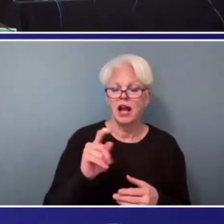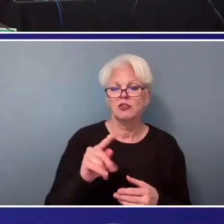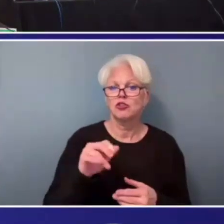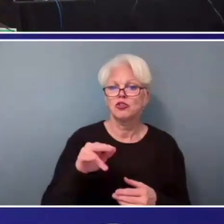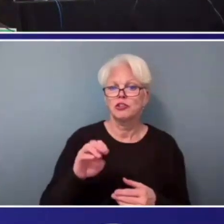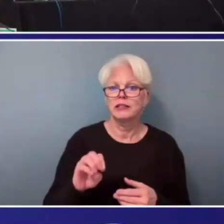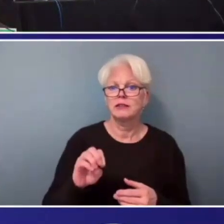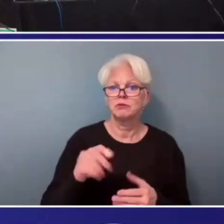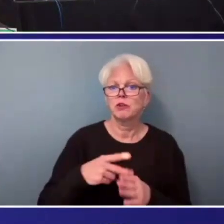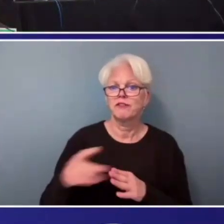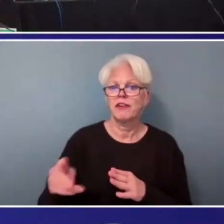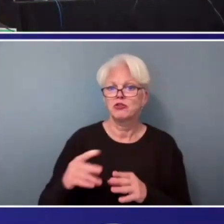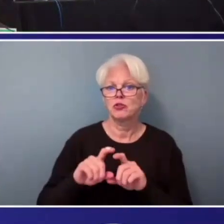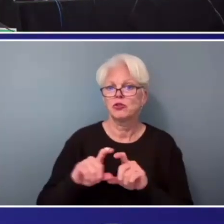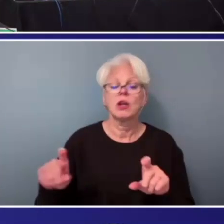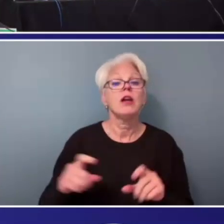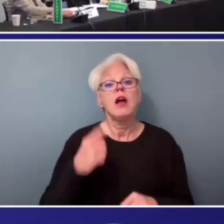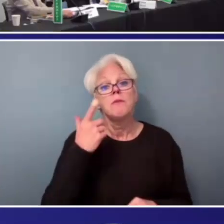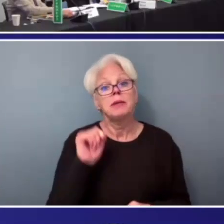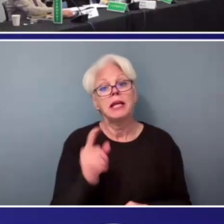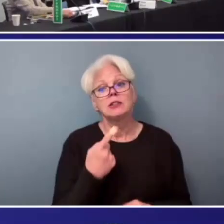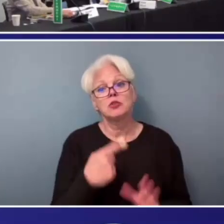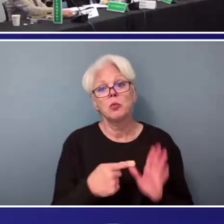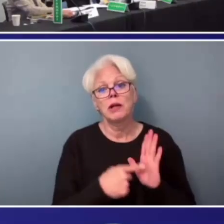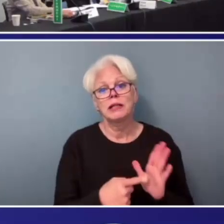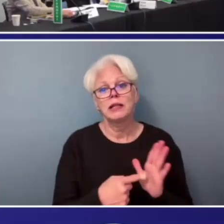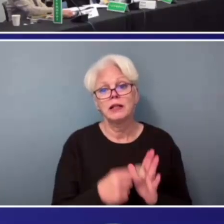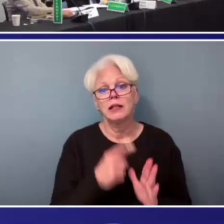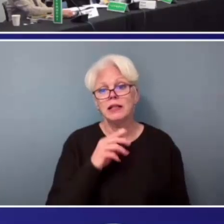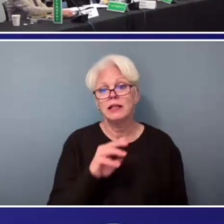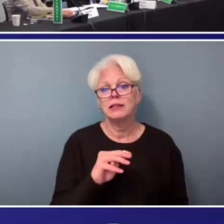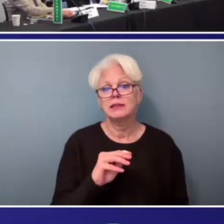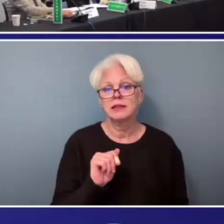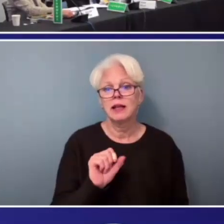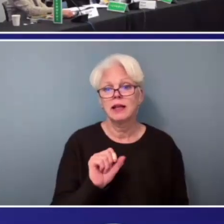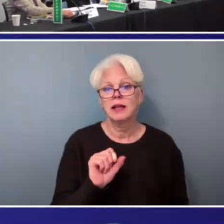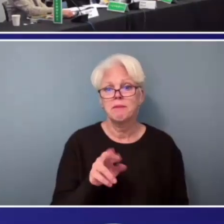Because one of the examples is master's of divinity and master's of Hebrew letters. So